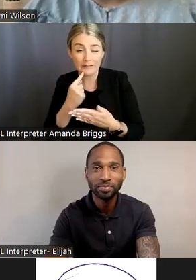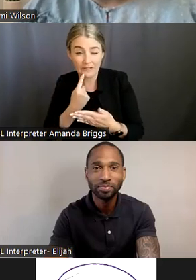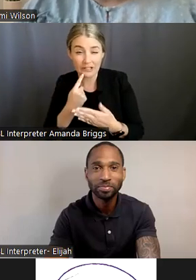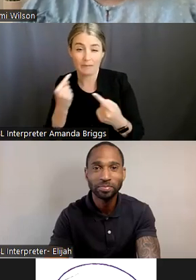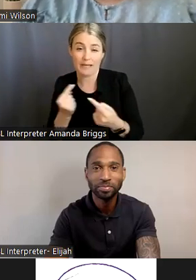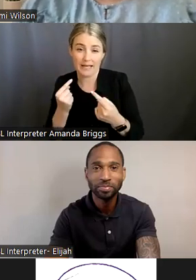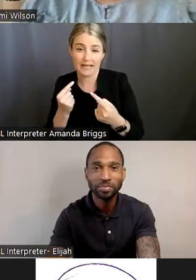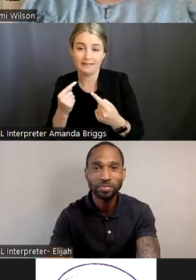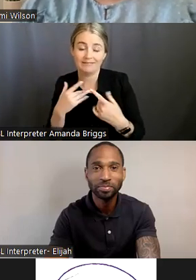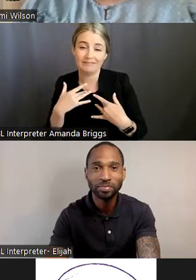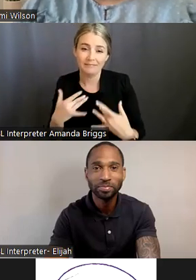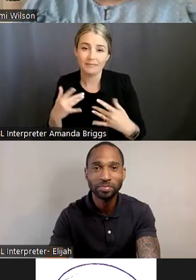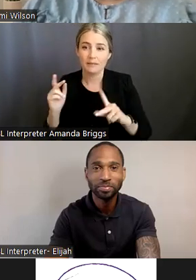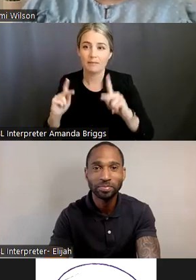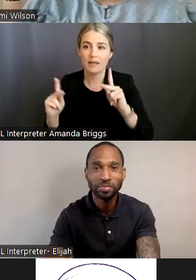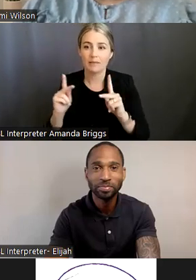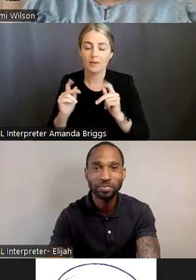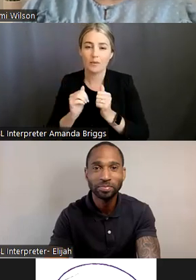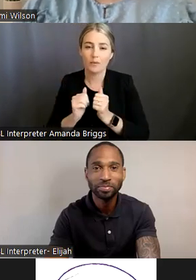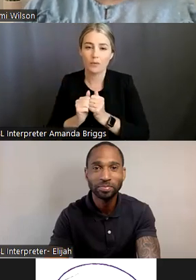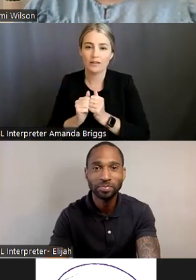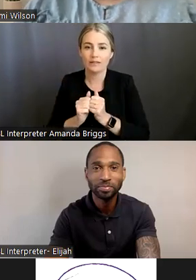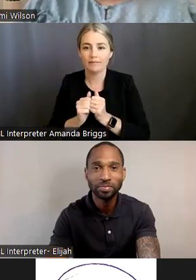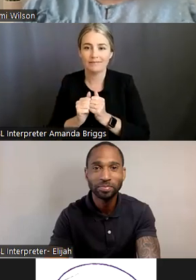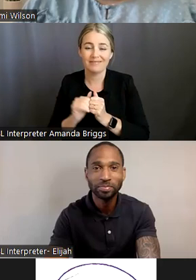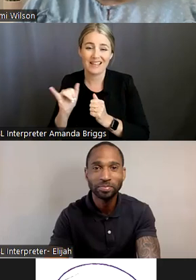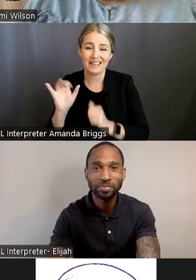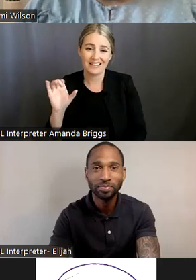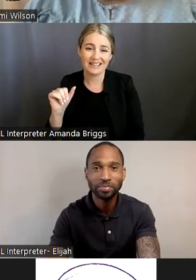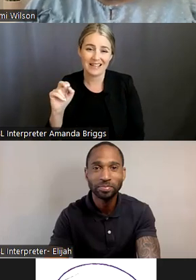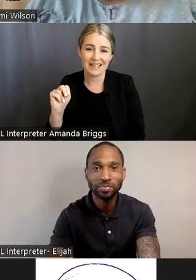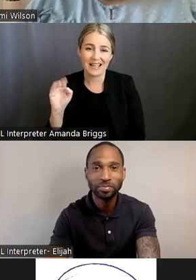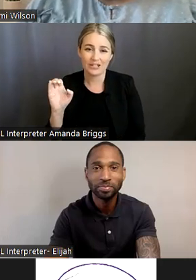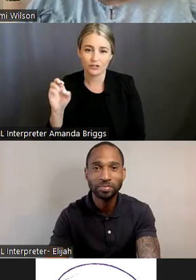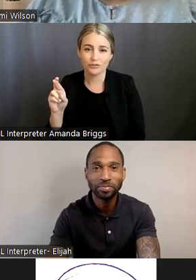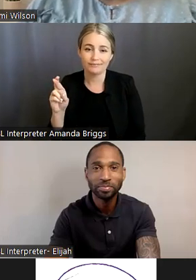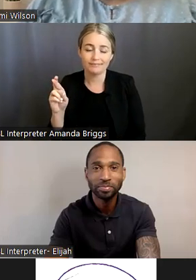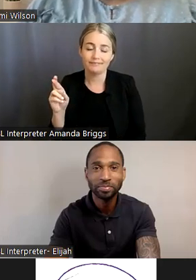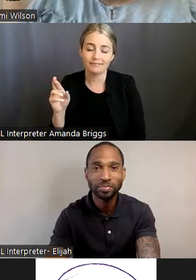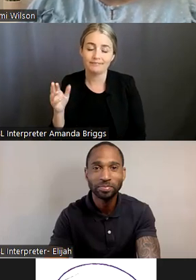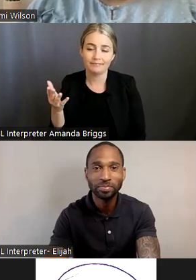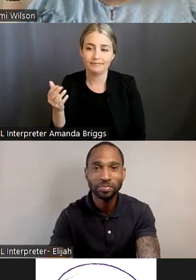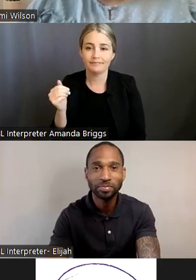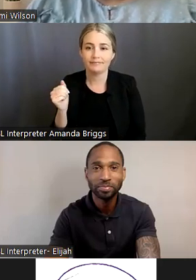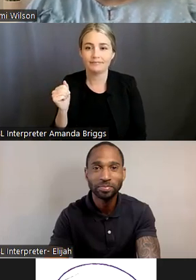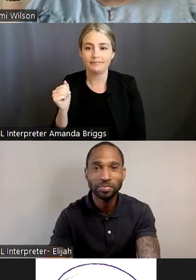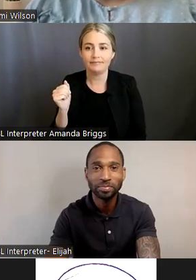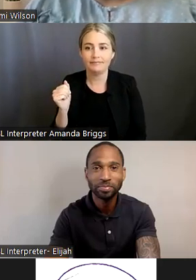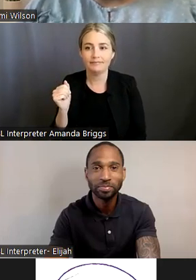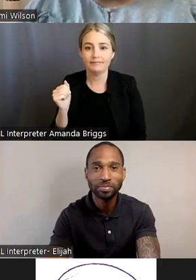with like cancer. It is 50 to 100 times more